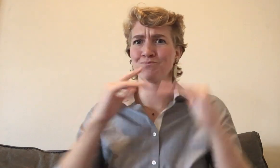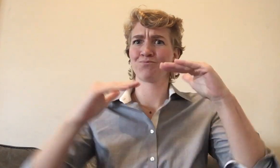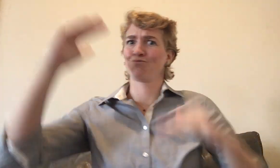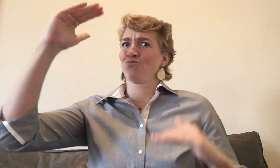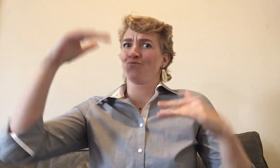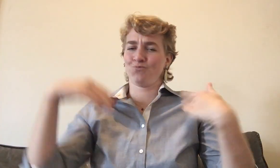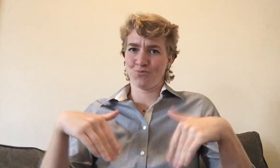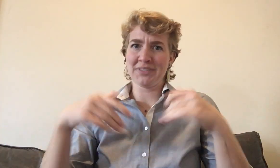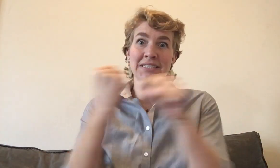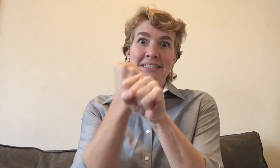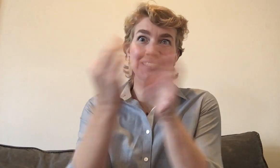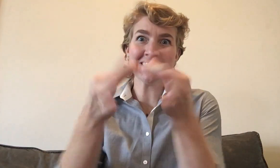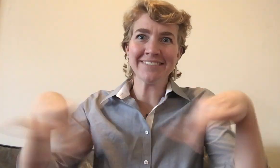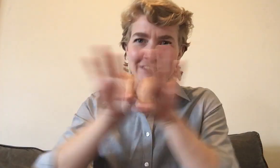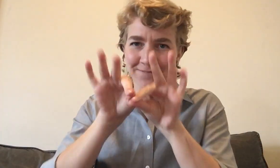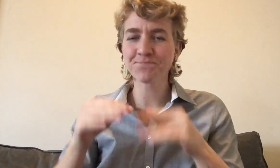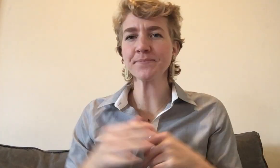This preference is statistically significant.